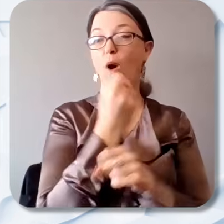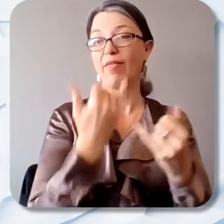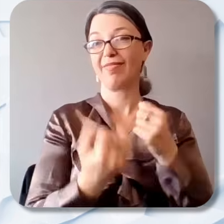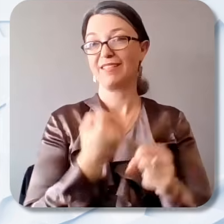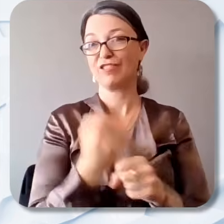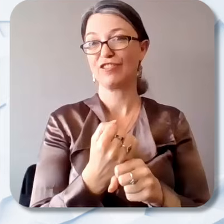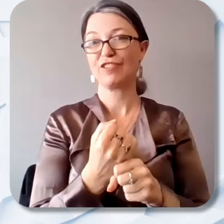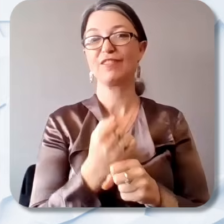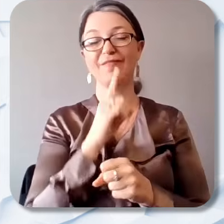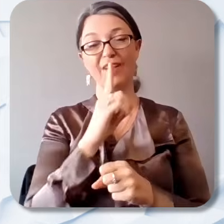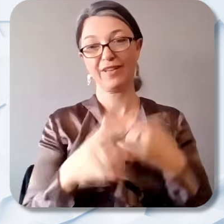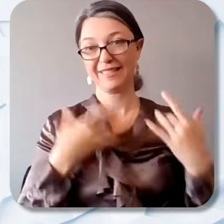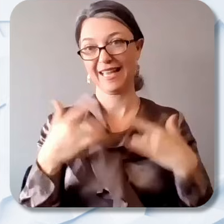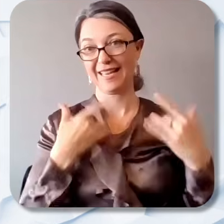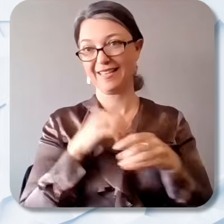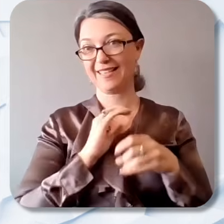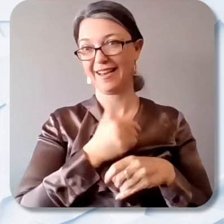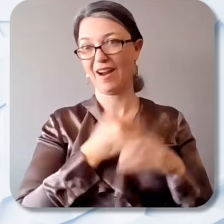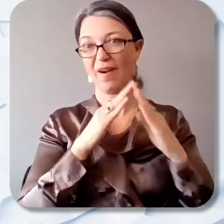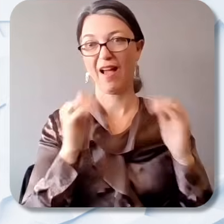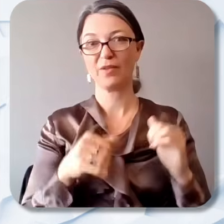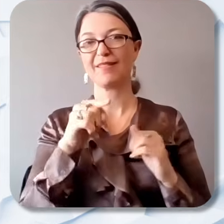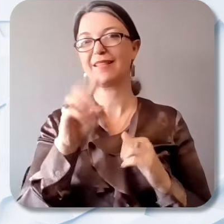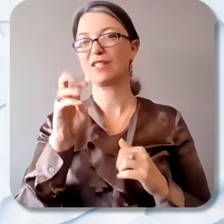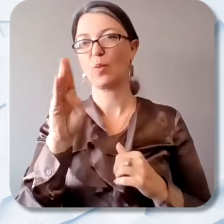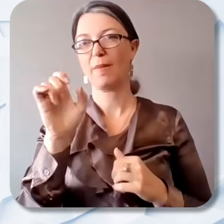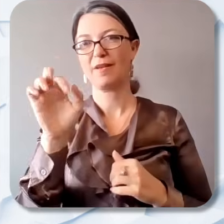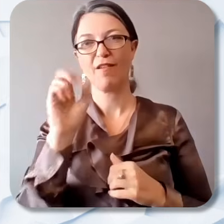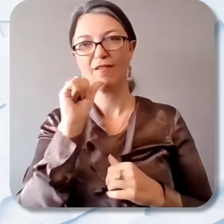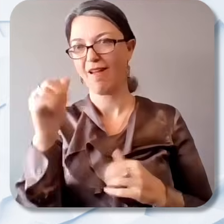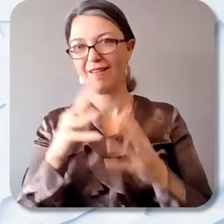So it was very exciting in our house.